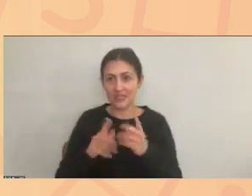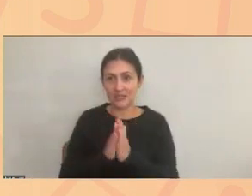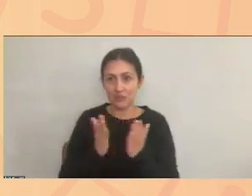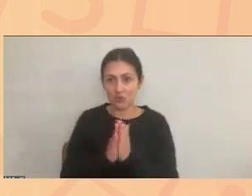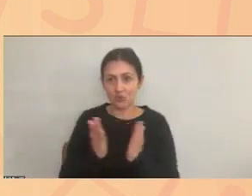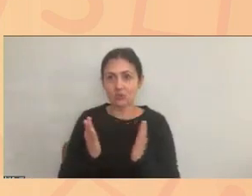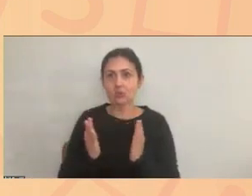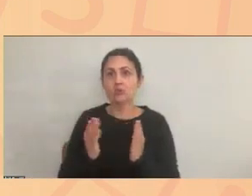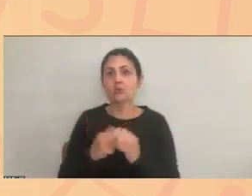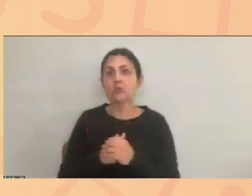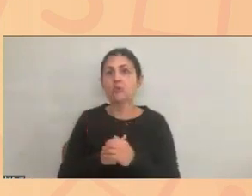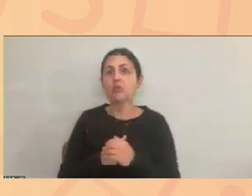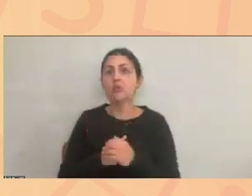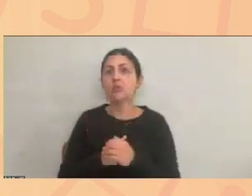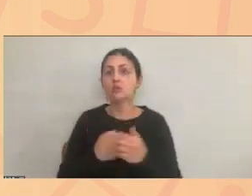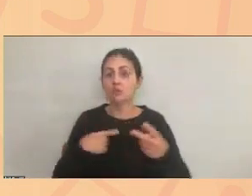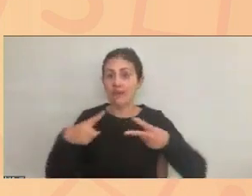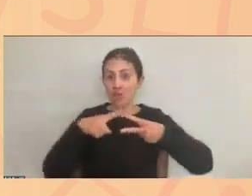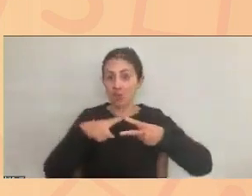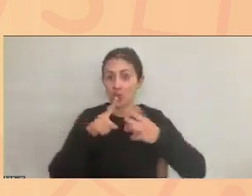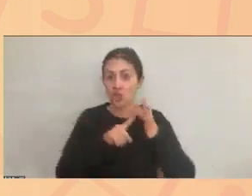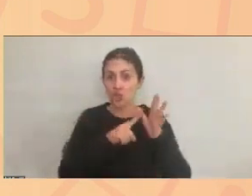And my book, that first one is (UNKNOWN) in language.